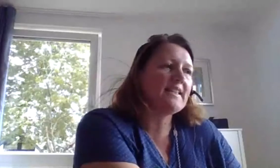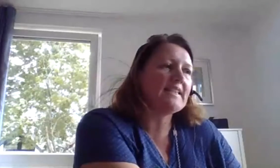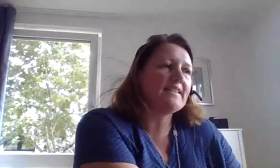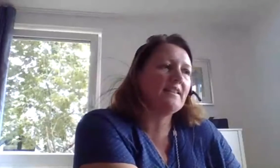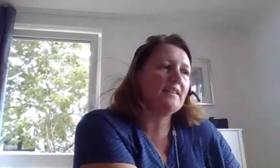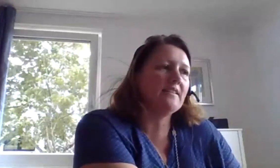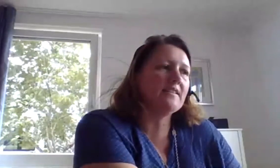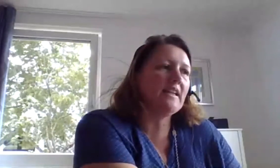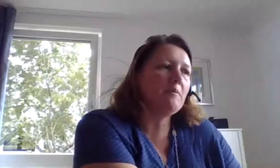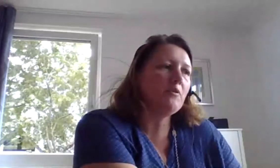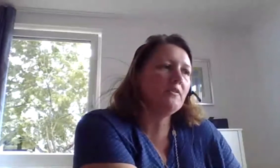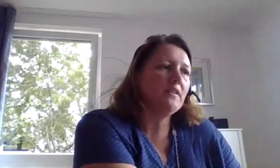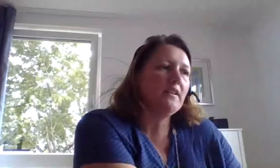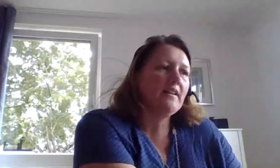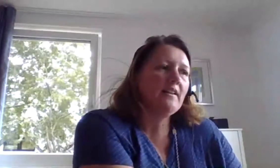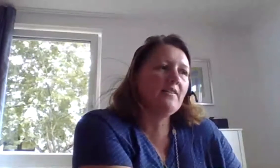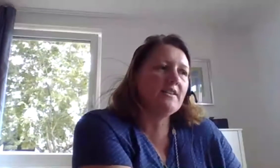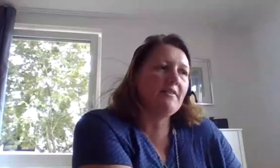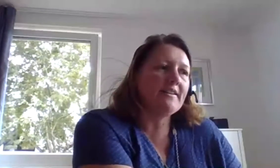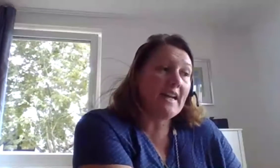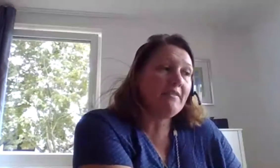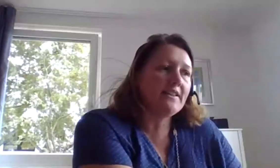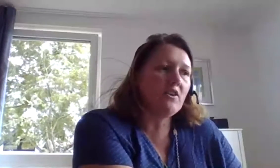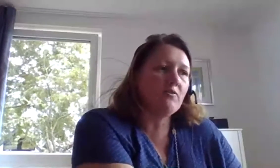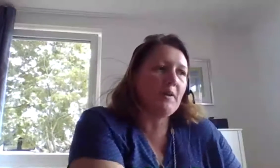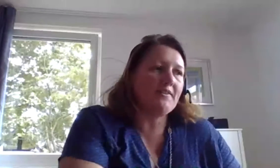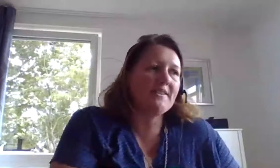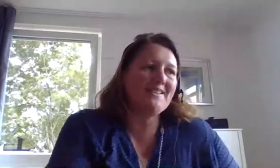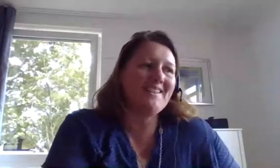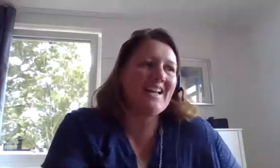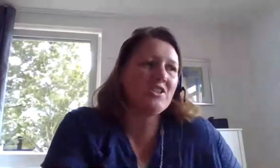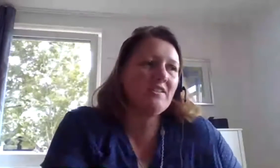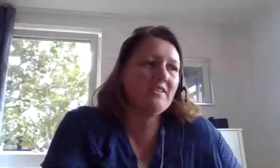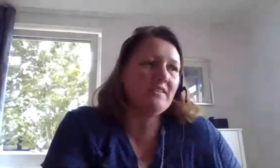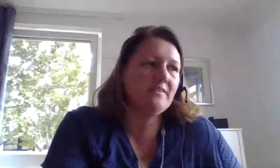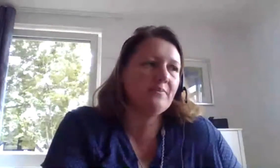And this is Eszter Salamon, the director of Parents International.